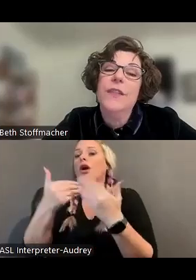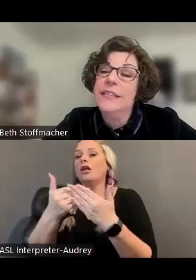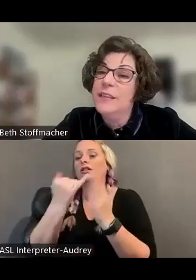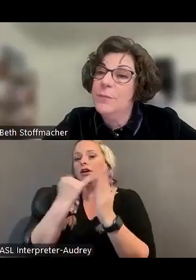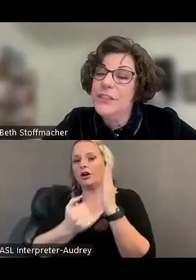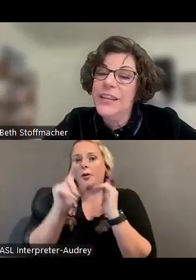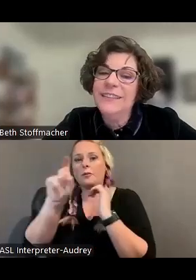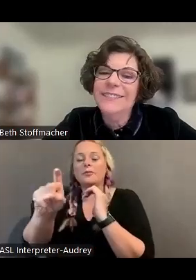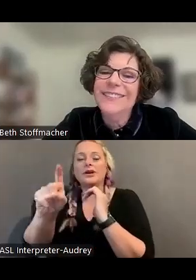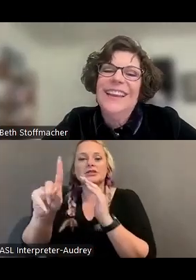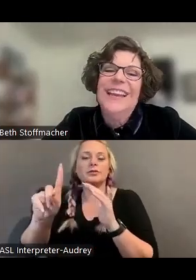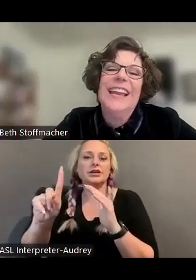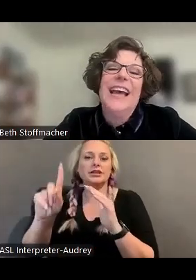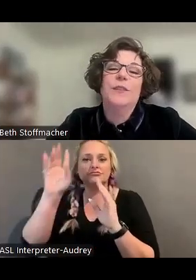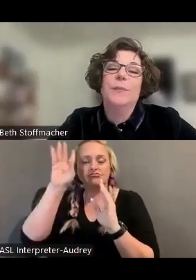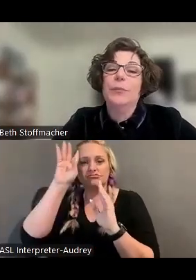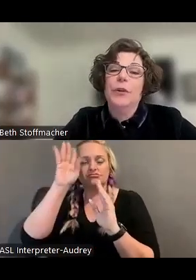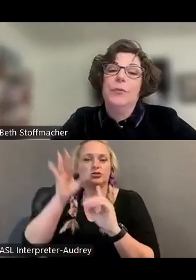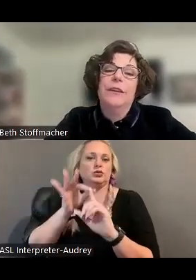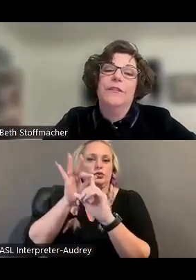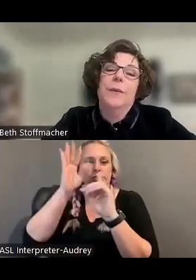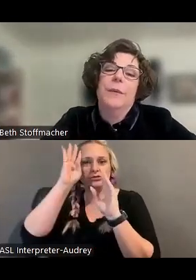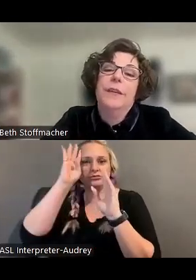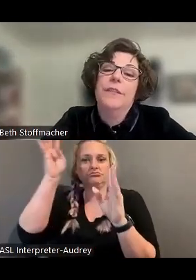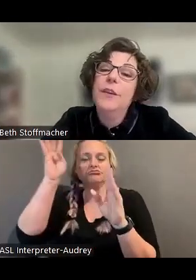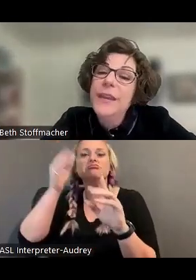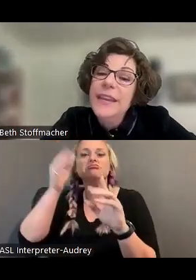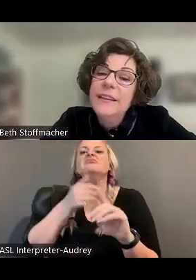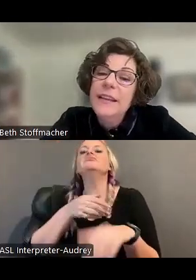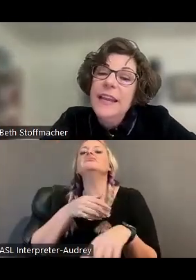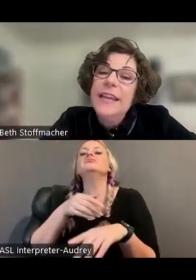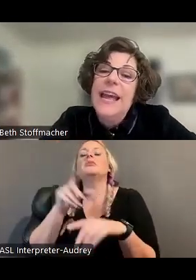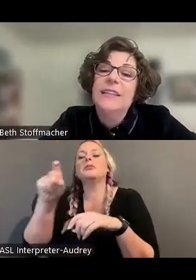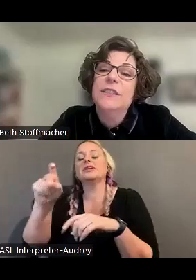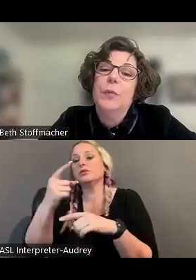this submission. It had to be appropriate for public viewing. It had to support,